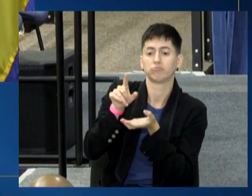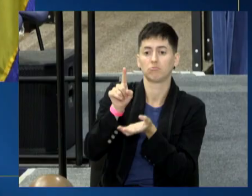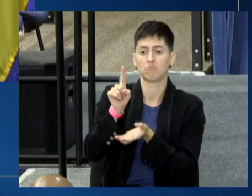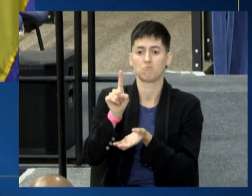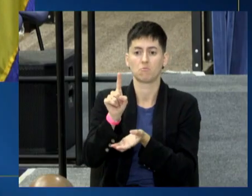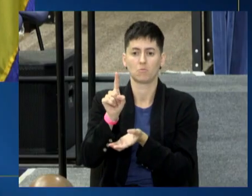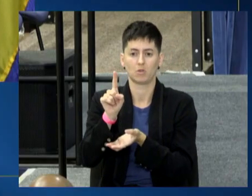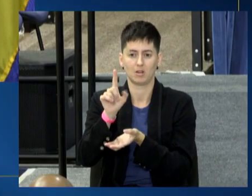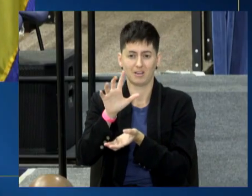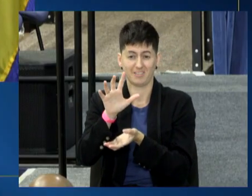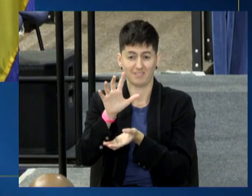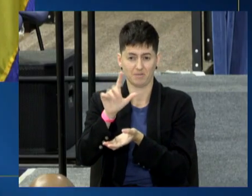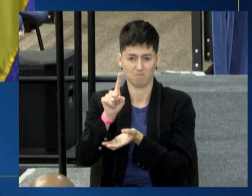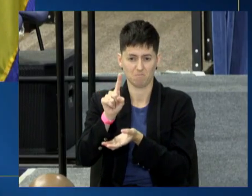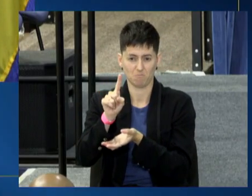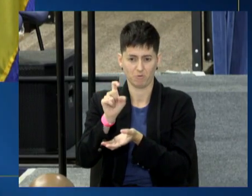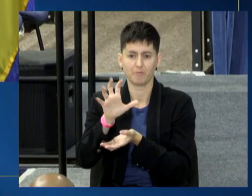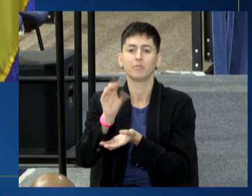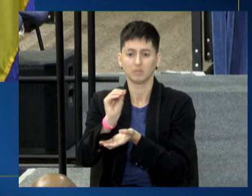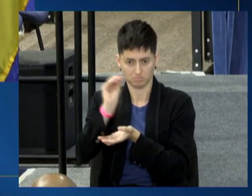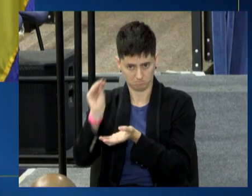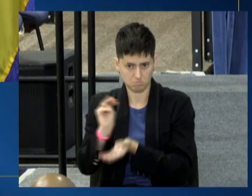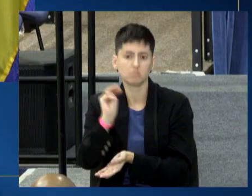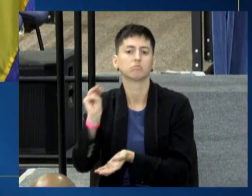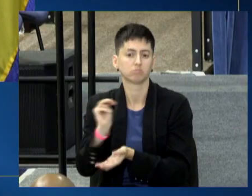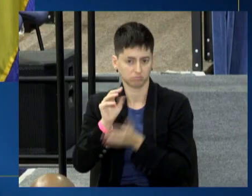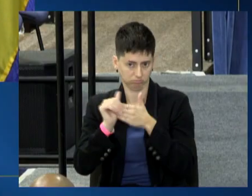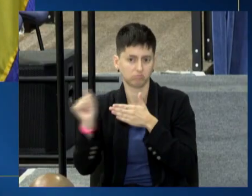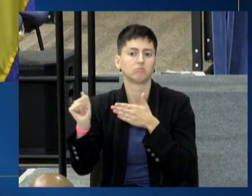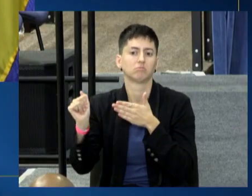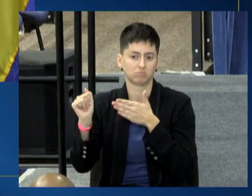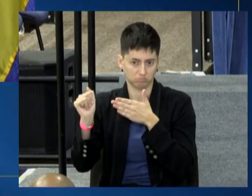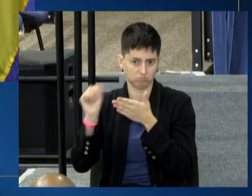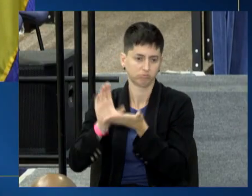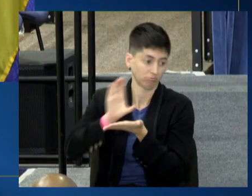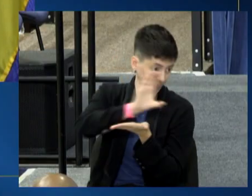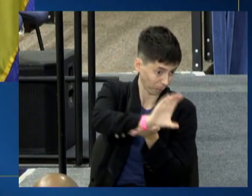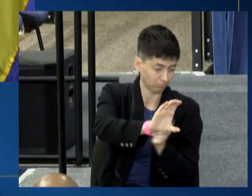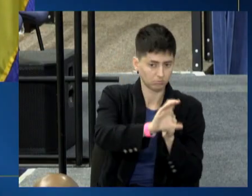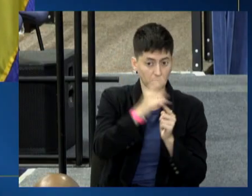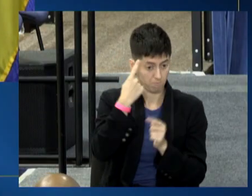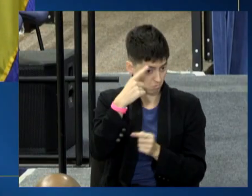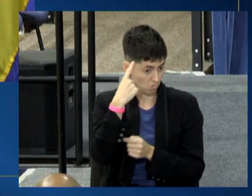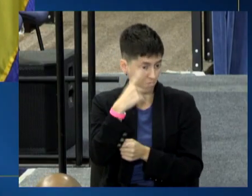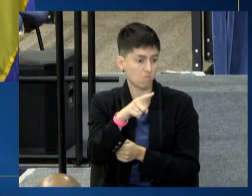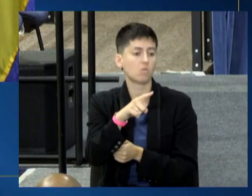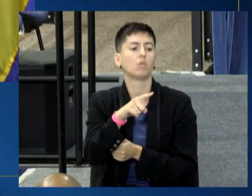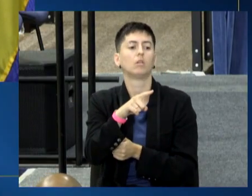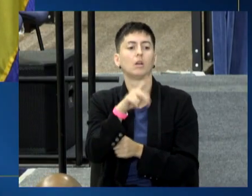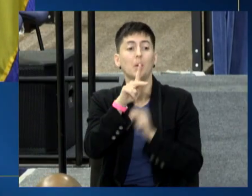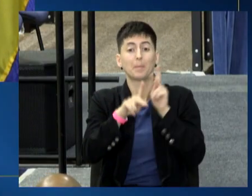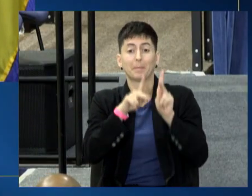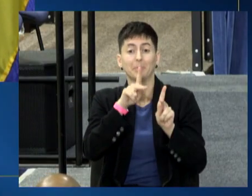ARPA-H. And that funding will go towards improving outcomes for those undergoing cancer surgeries.